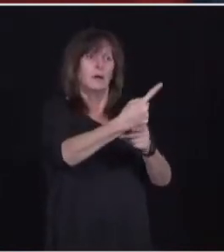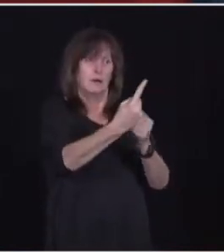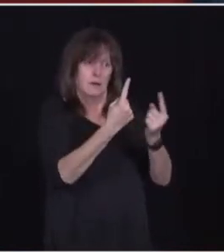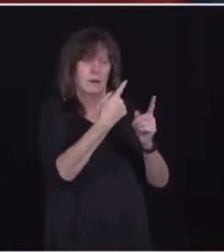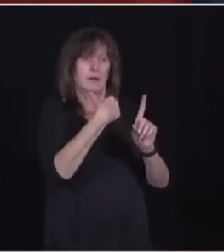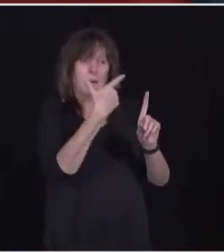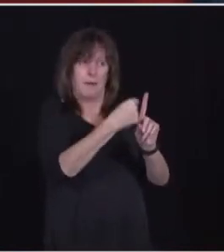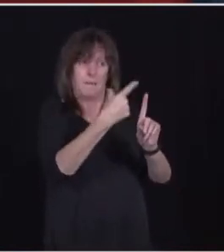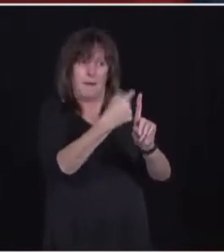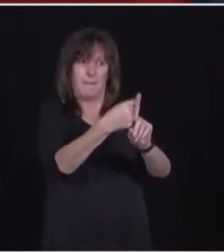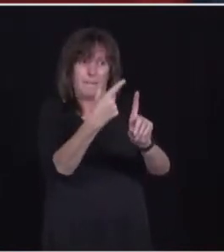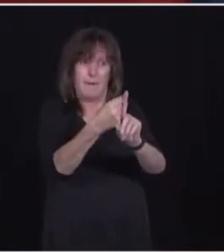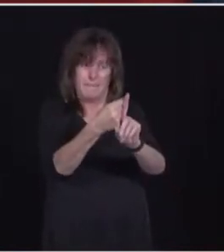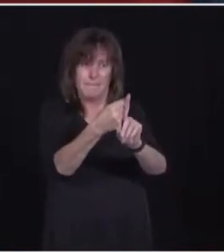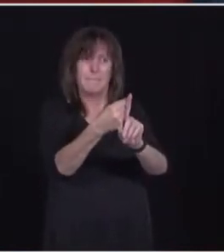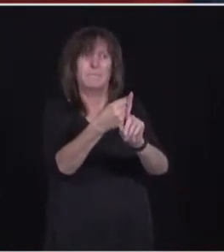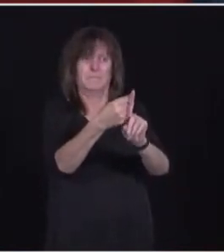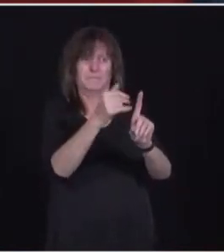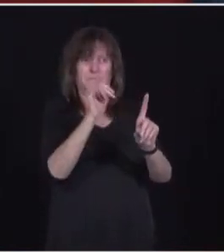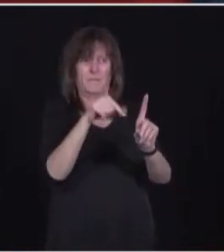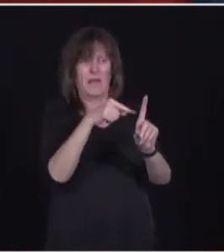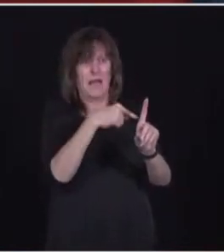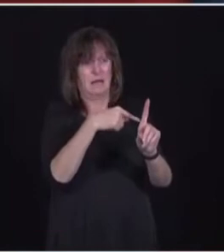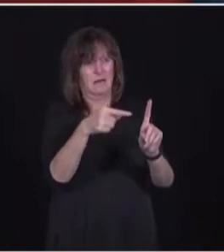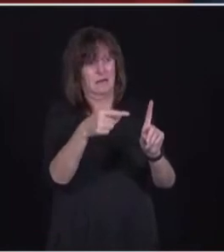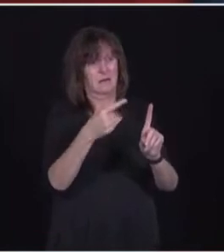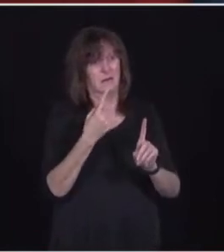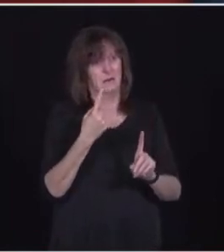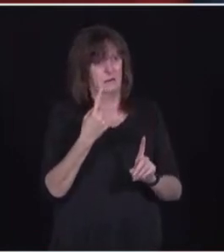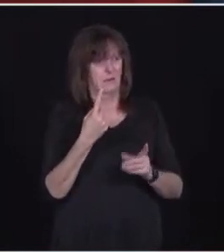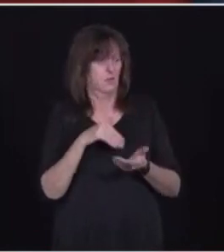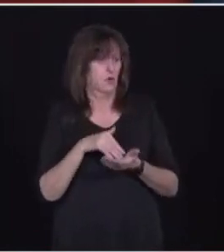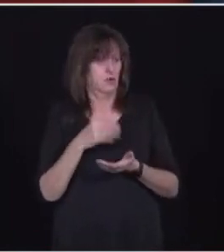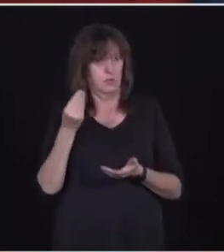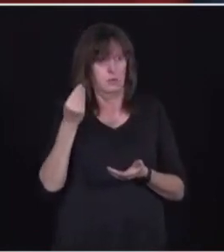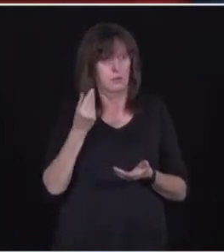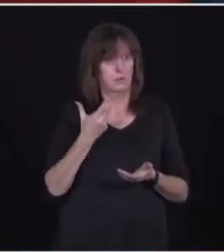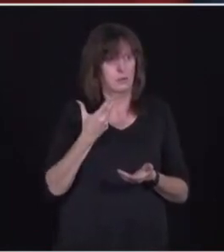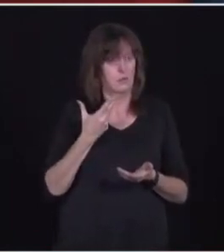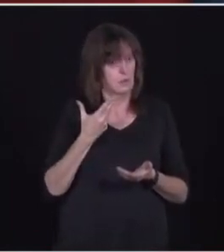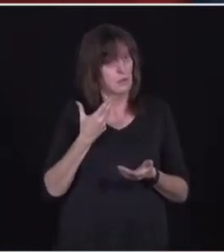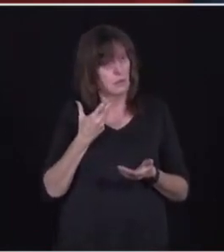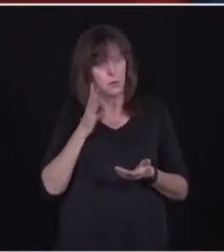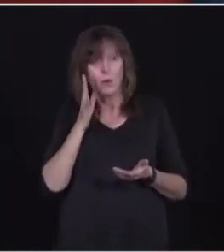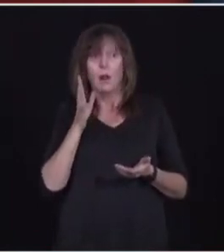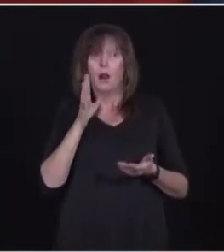lives there and also the essential care workers crucial to the care. That in itself, as one of the doctors said to us